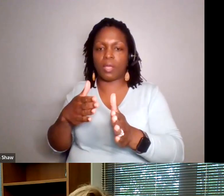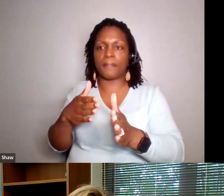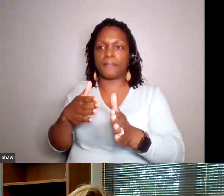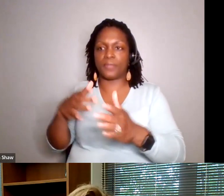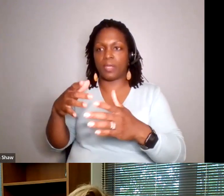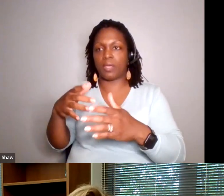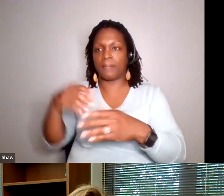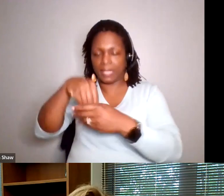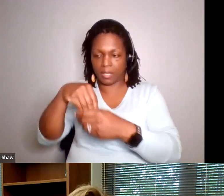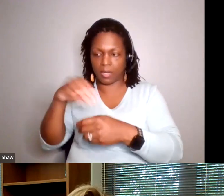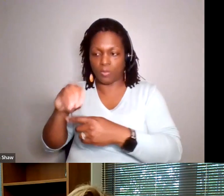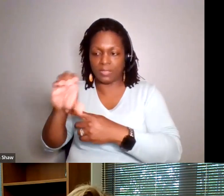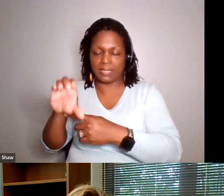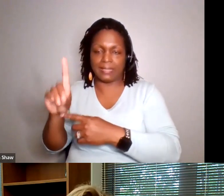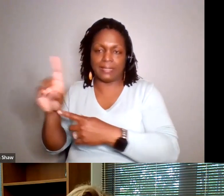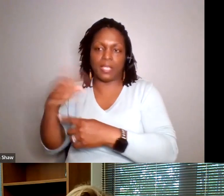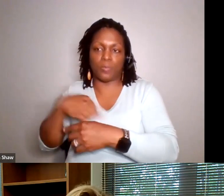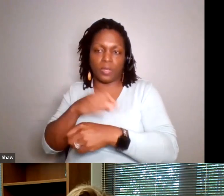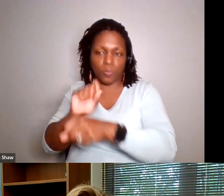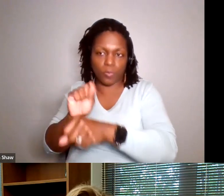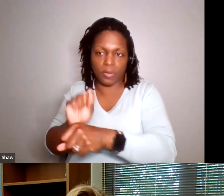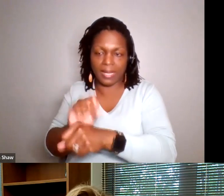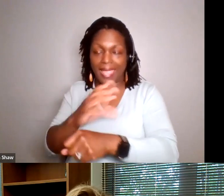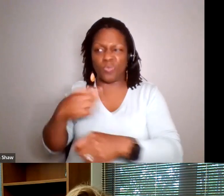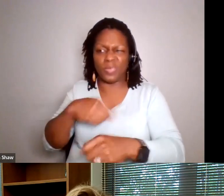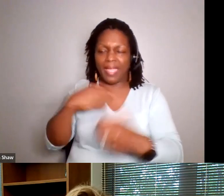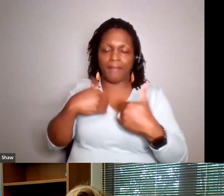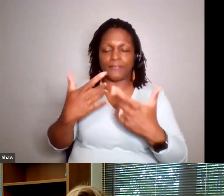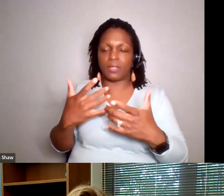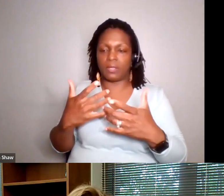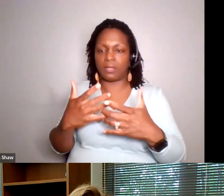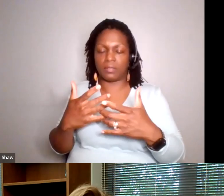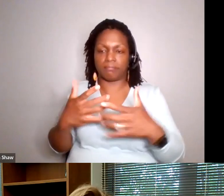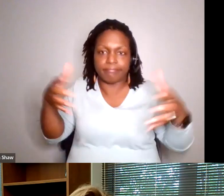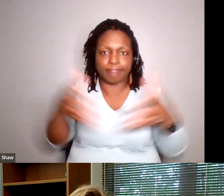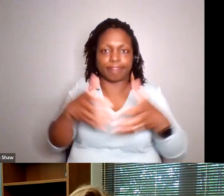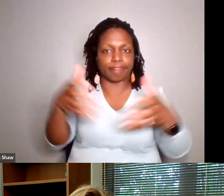We are working, and we have kind of a a group that we meet with regularly to take a look at.